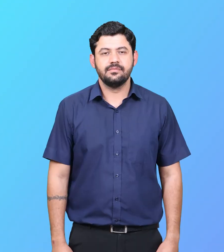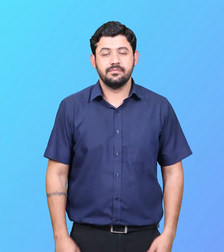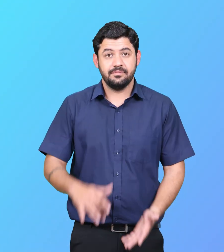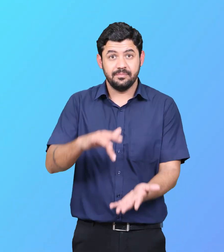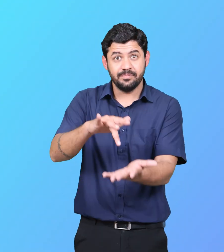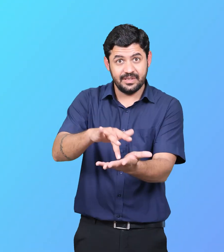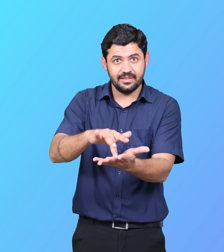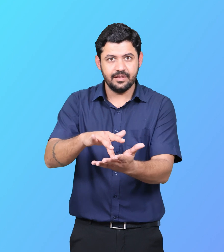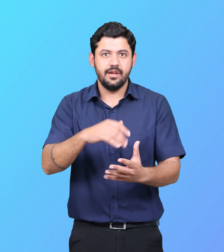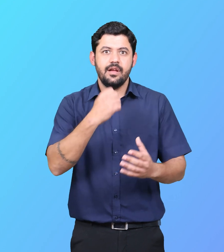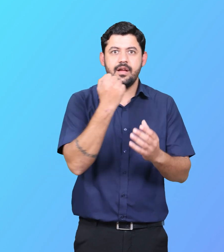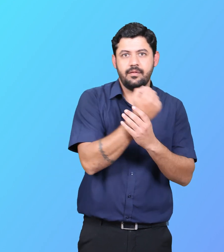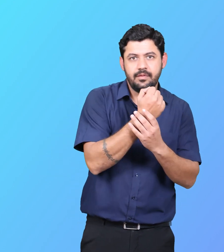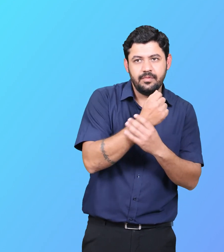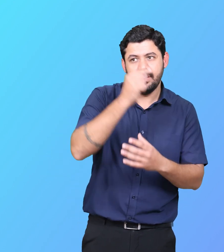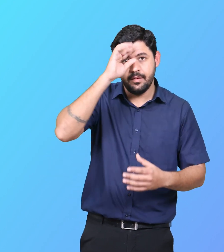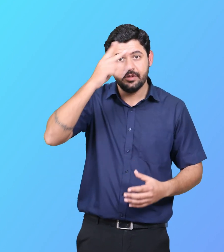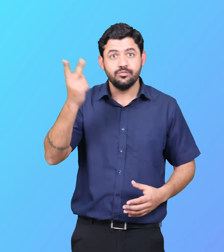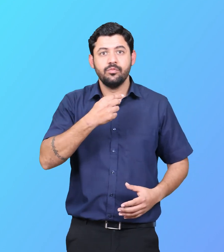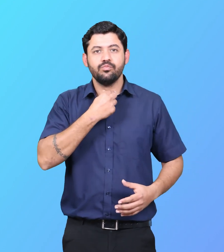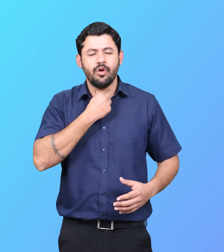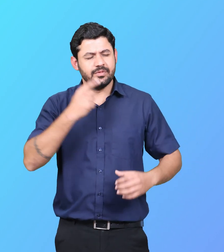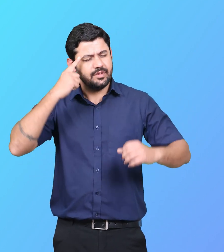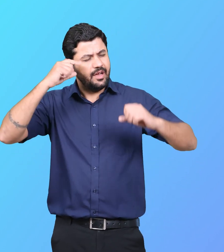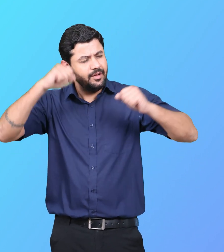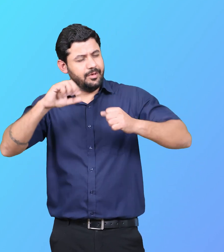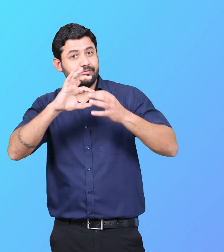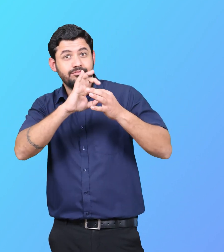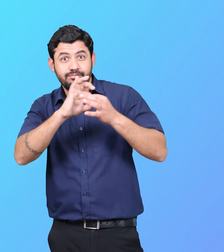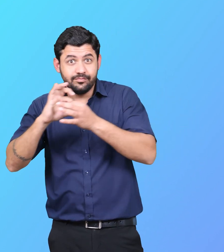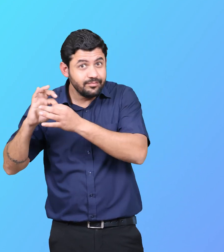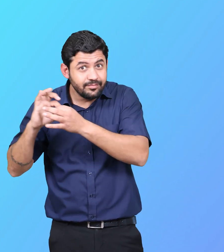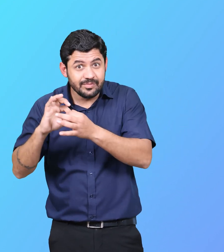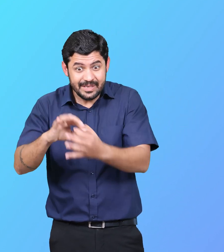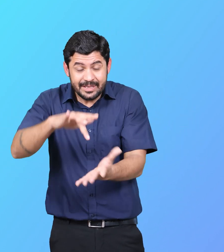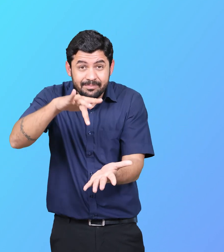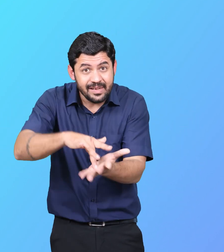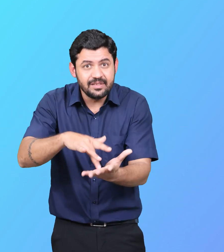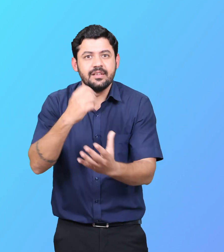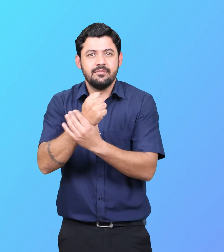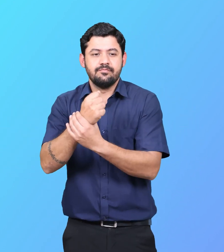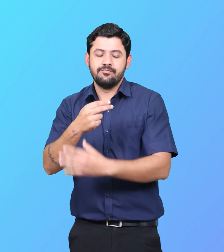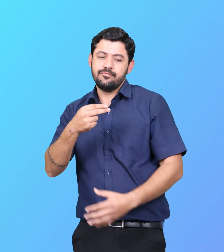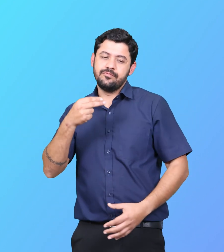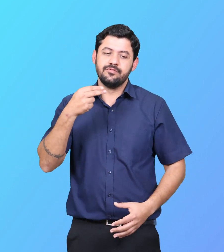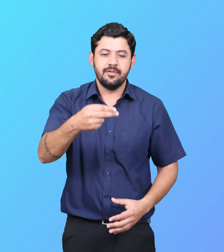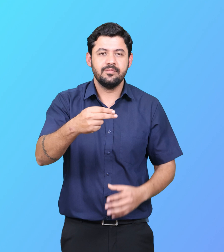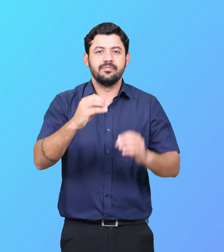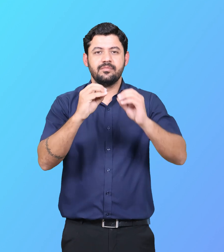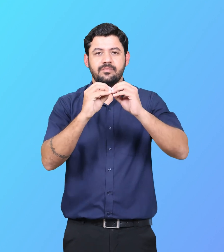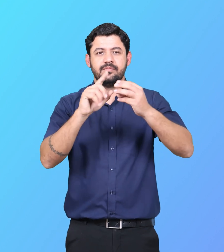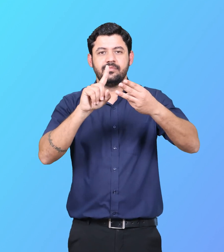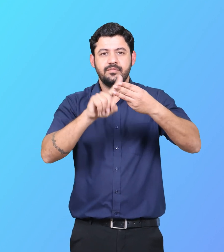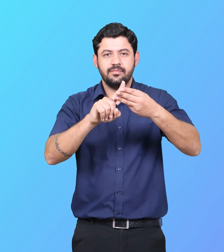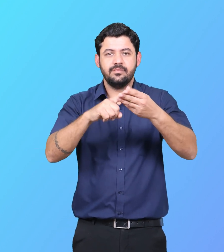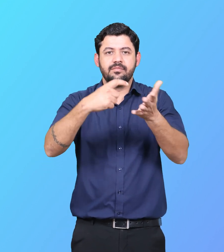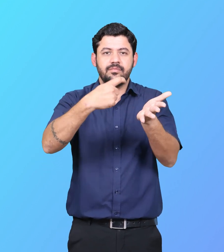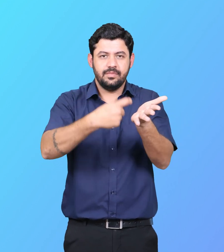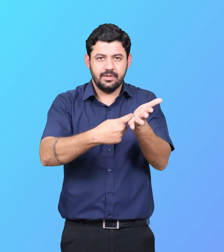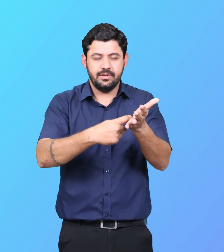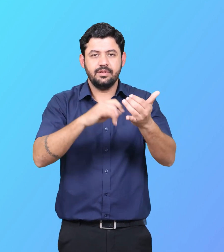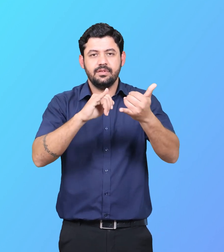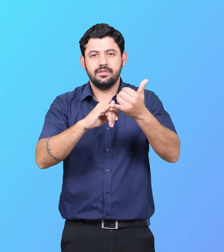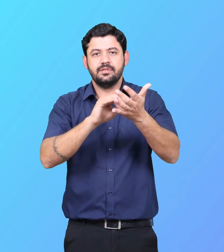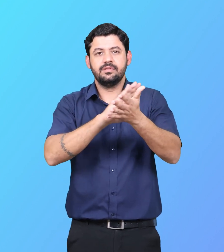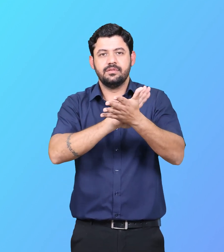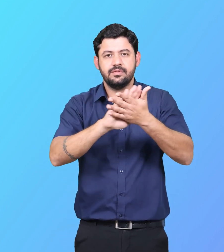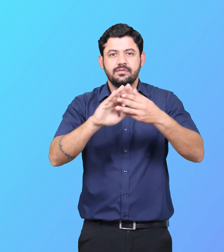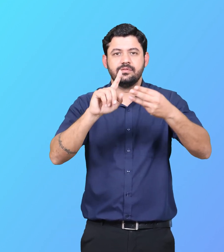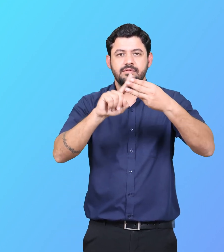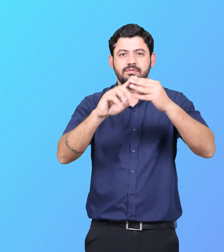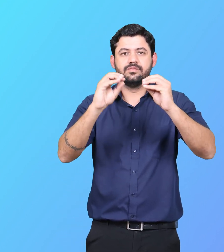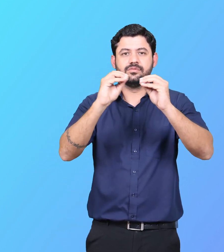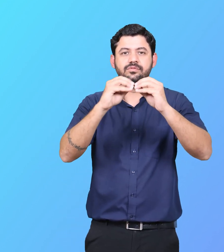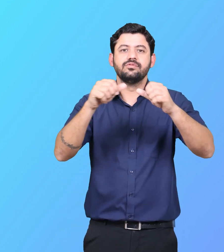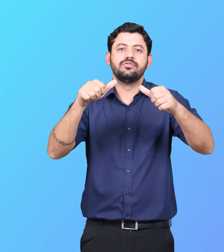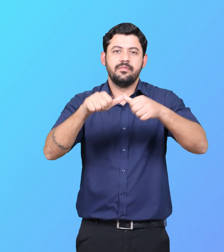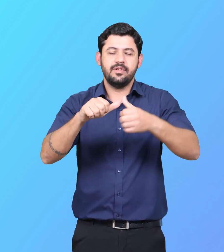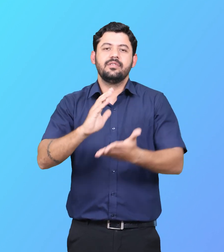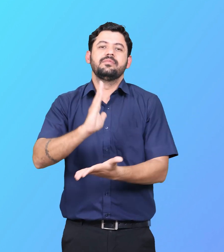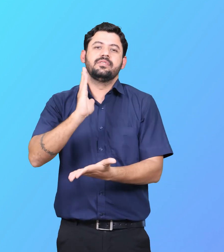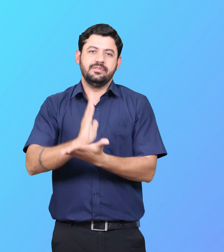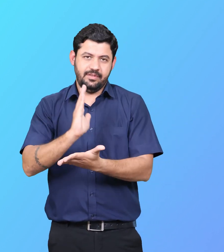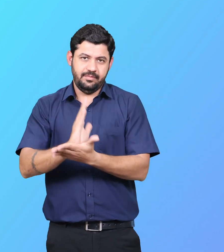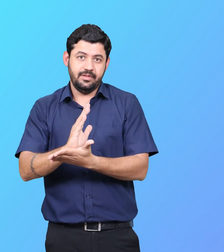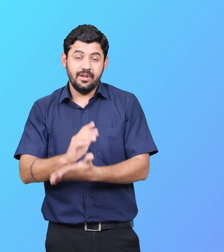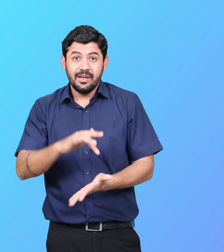Abraham named that place Beersheba because that’s where Abraham and Abimelech made a promise to each other with an oath.